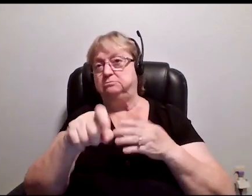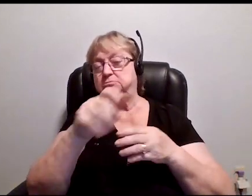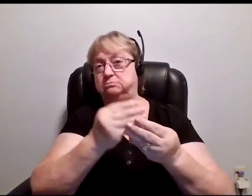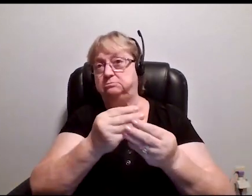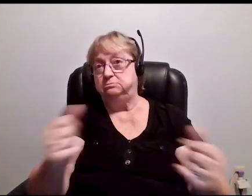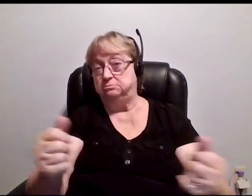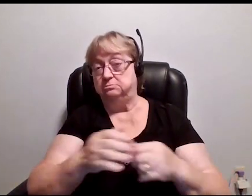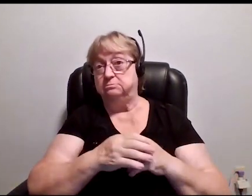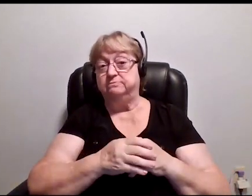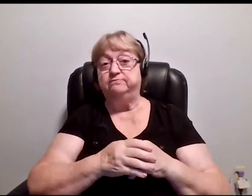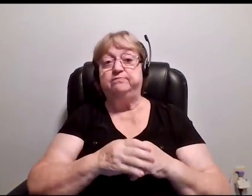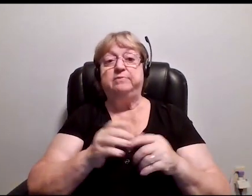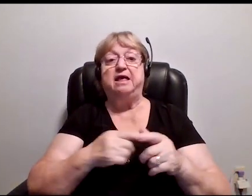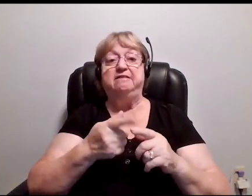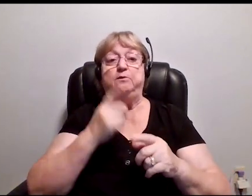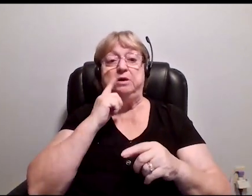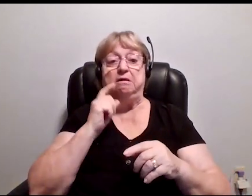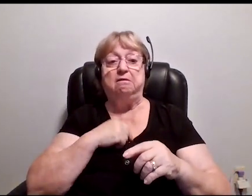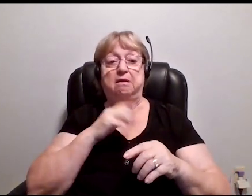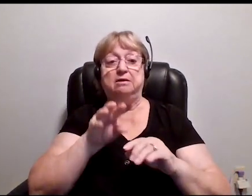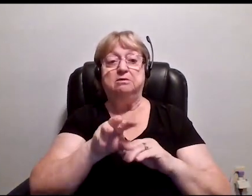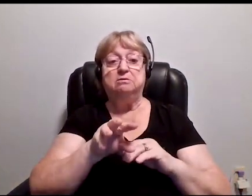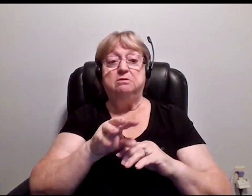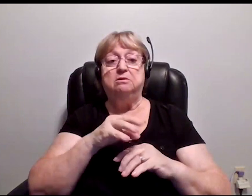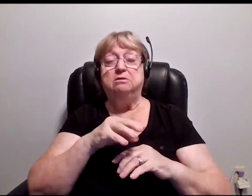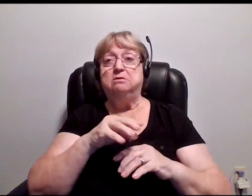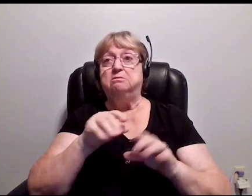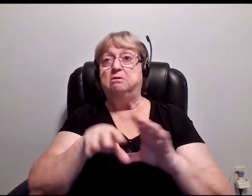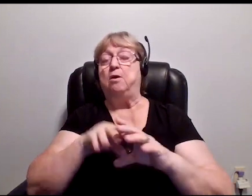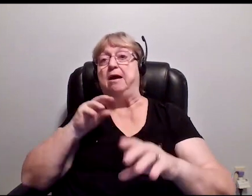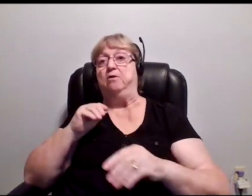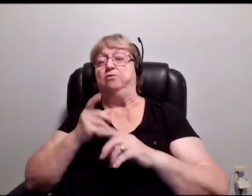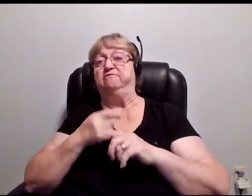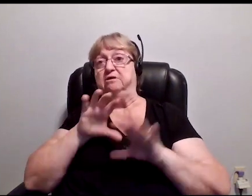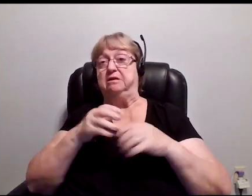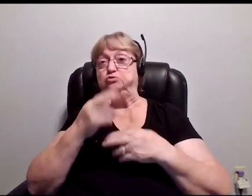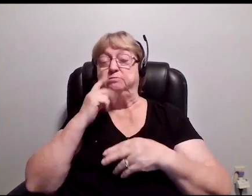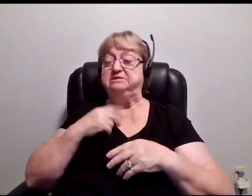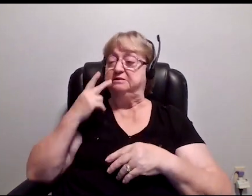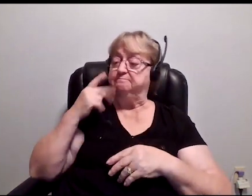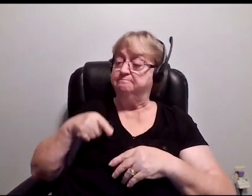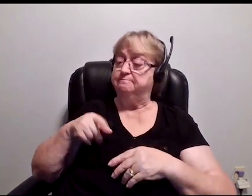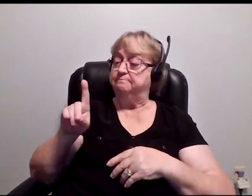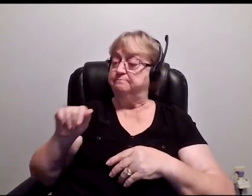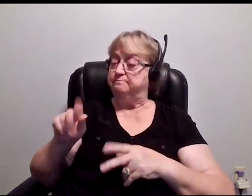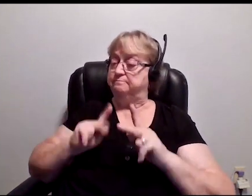Then we can zoom out of classroom accommodations to consider how disabled individuals are able to participate within the broader physics communities.